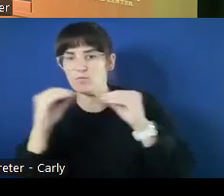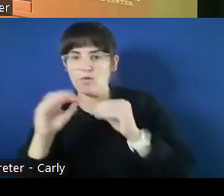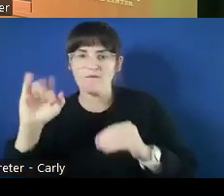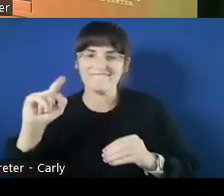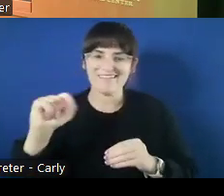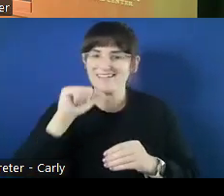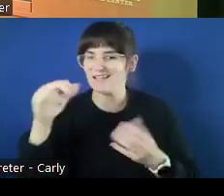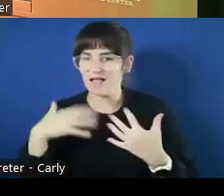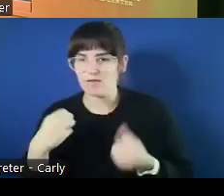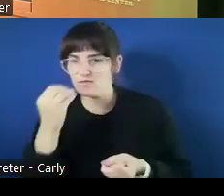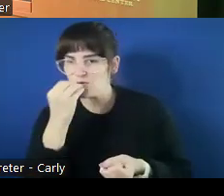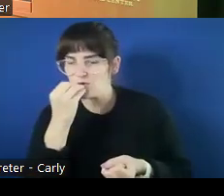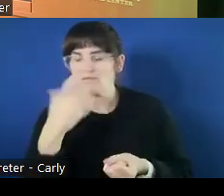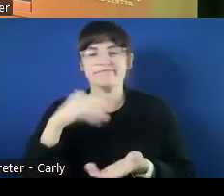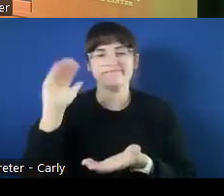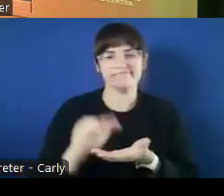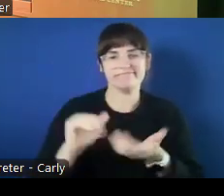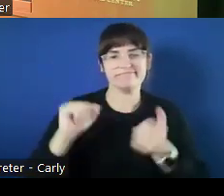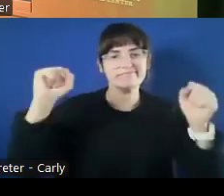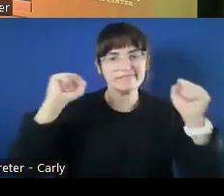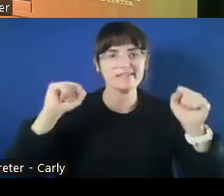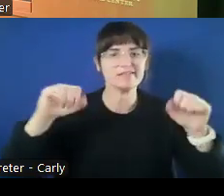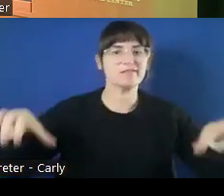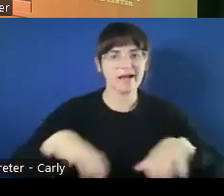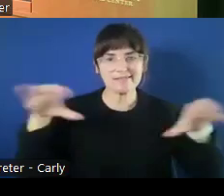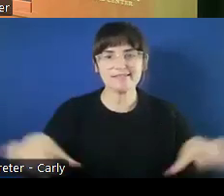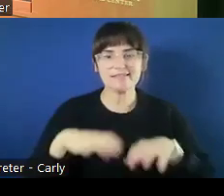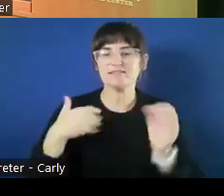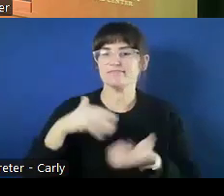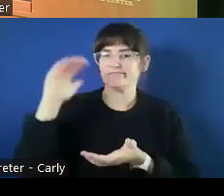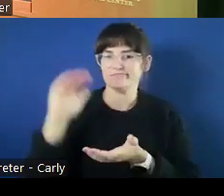less likely to be physically active you're less likely to take medications or engage in